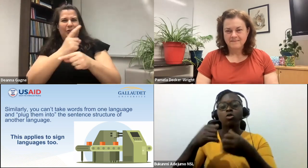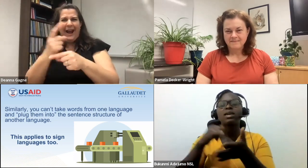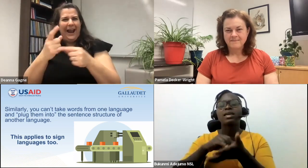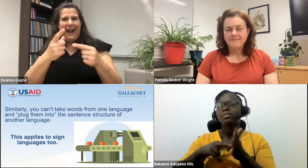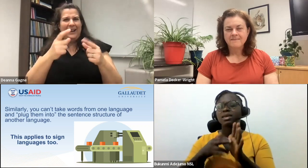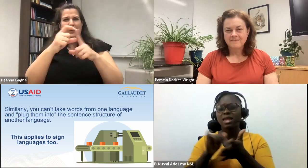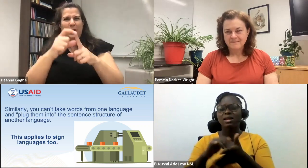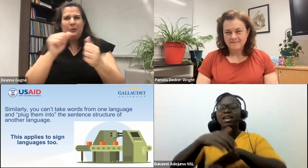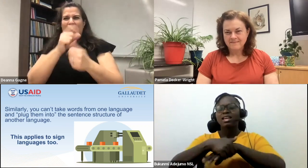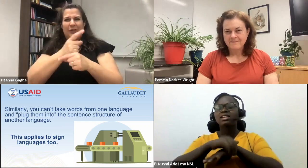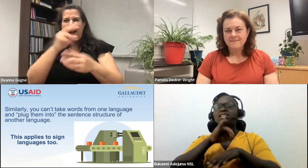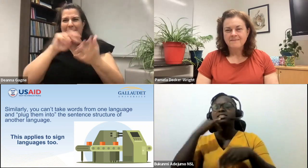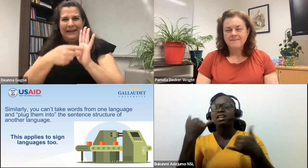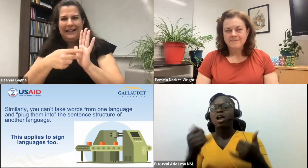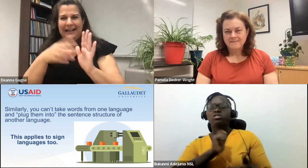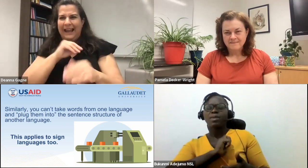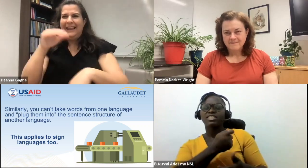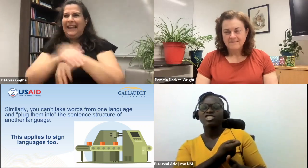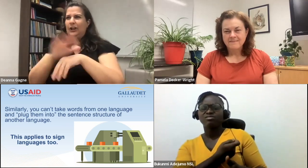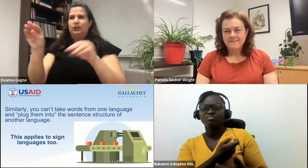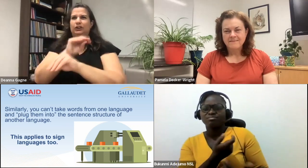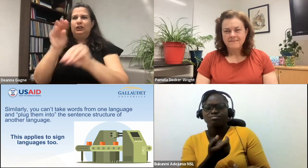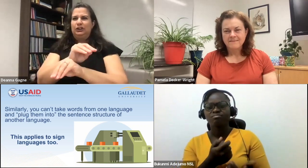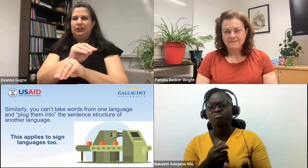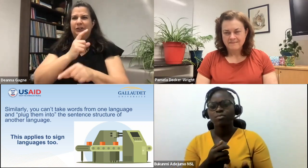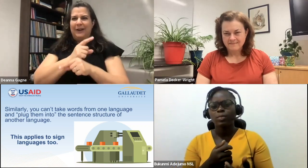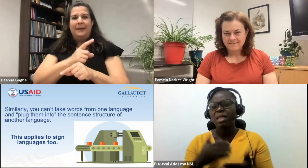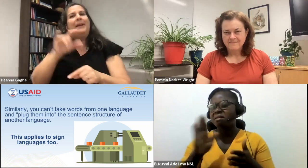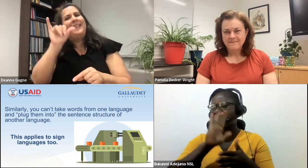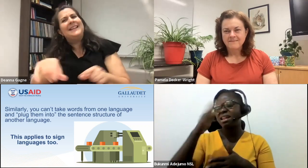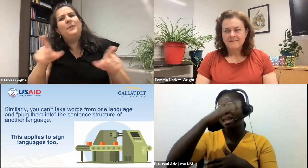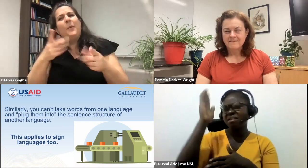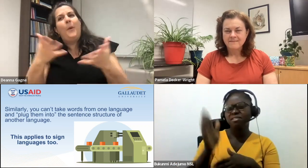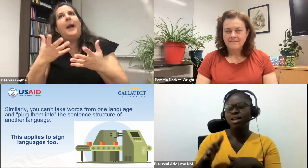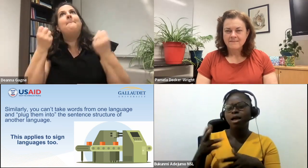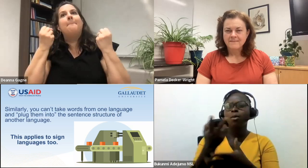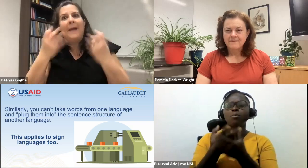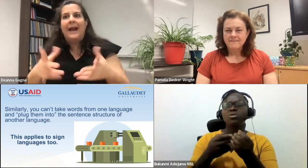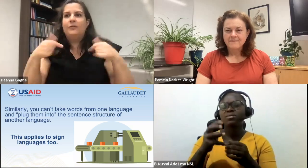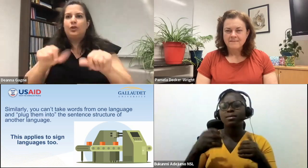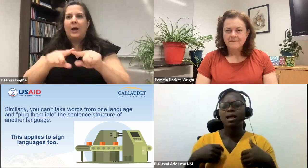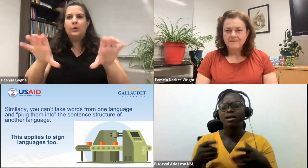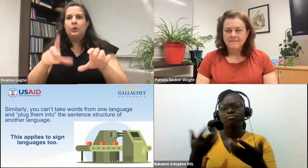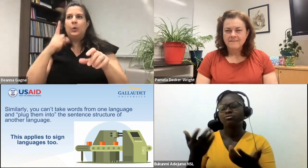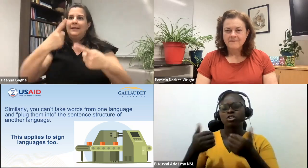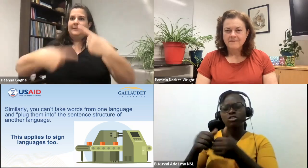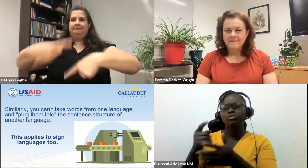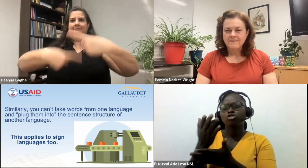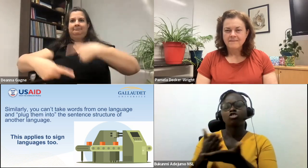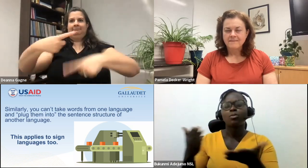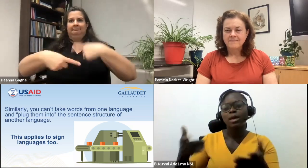because those languages are not put together in the right way. The way that the English words are put in the Spanish grammatical structure doesn't work.